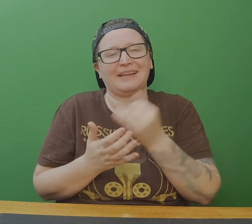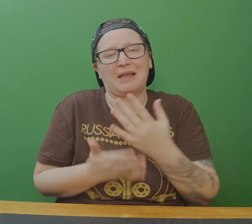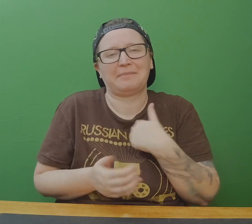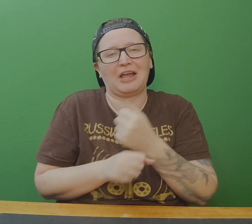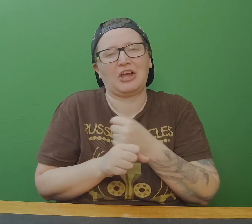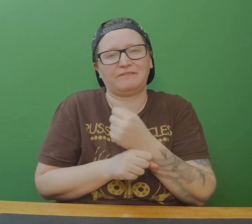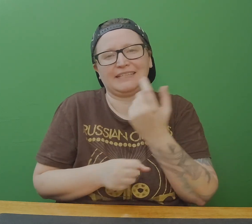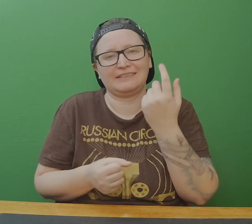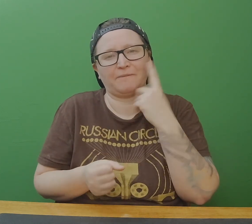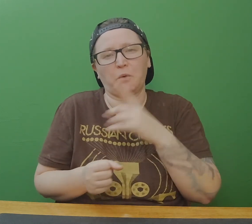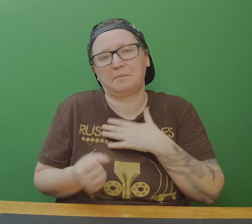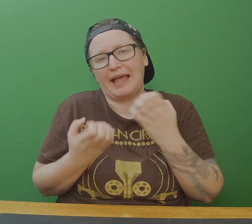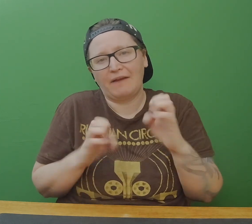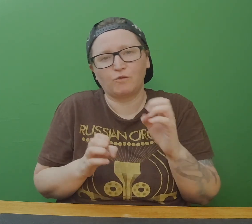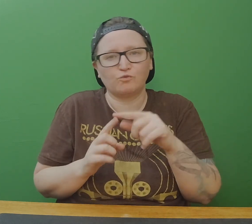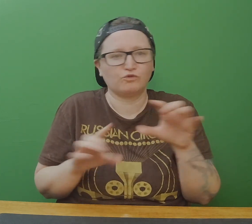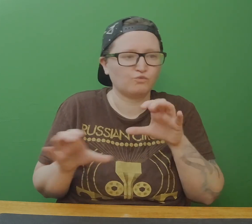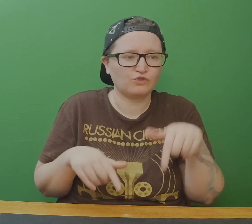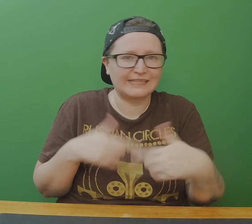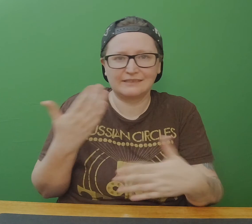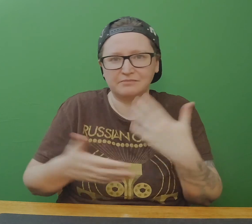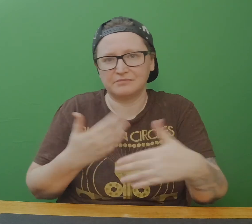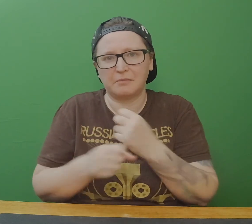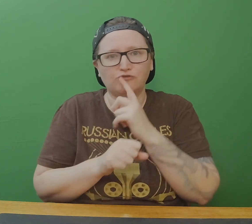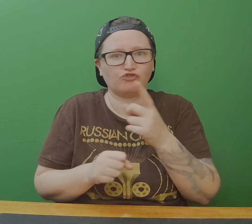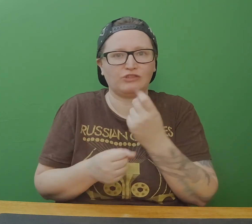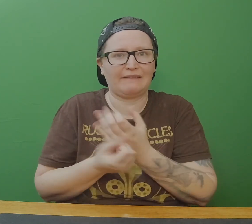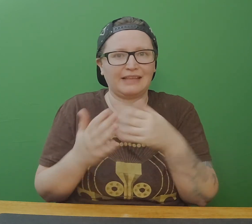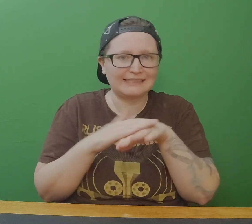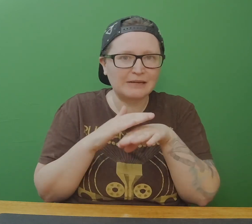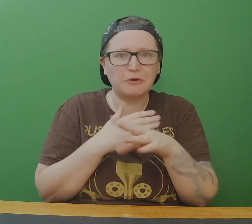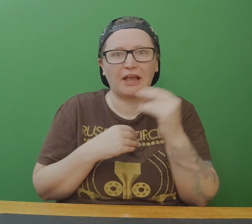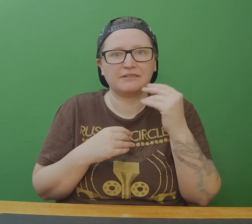whatever it's kind of like buying me a coffee for my effort to do these sorts of things and